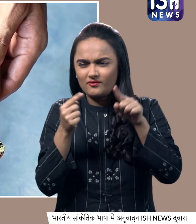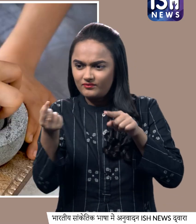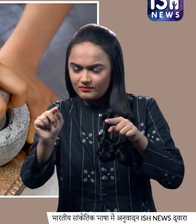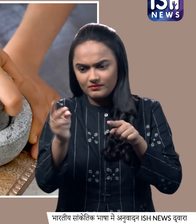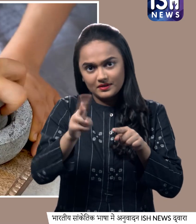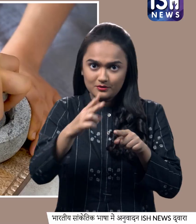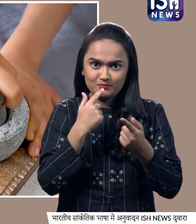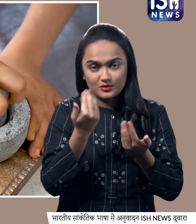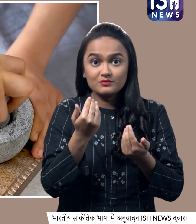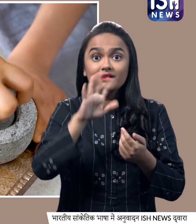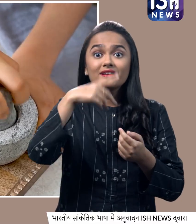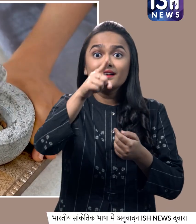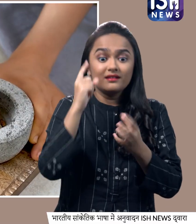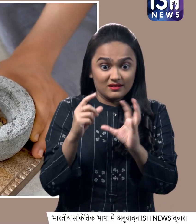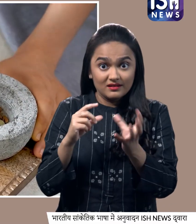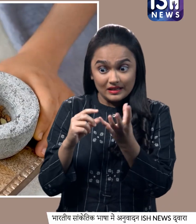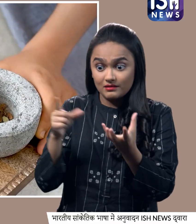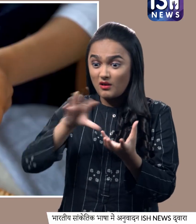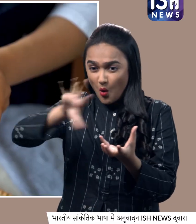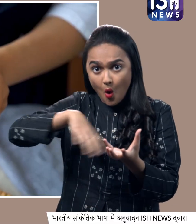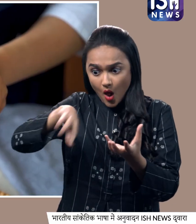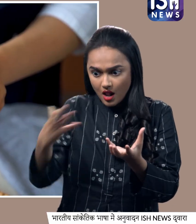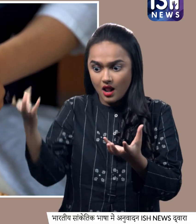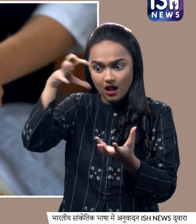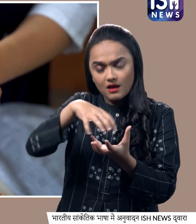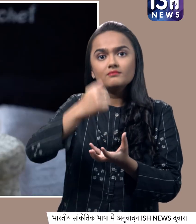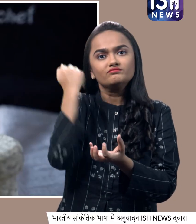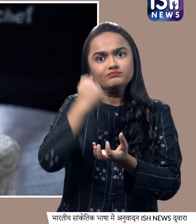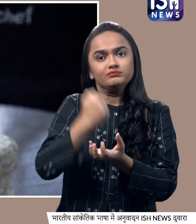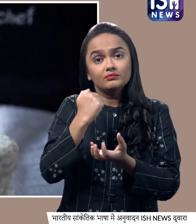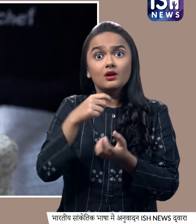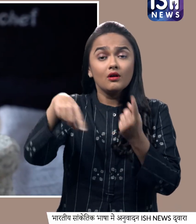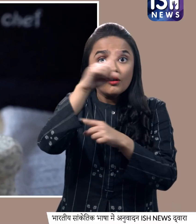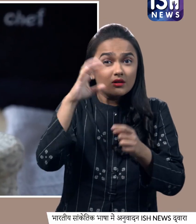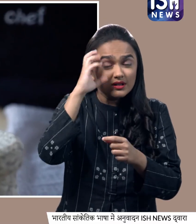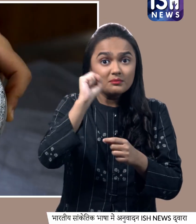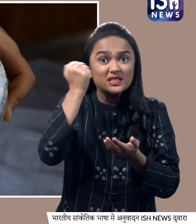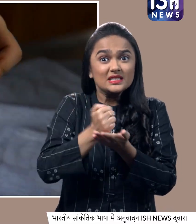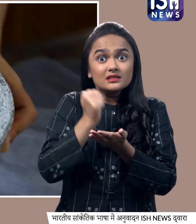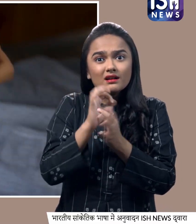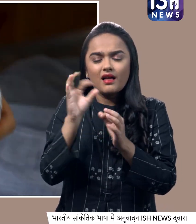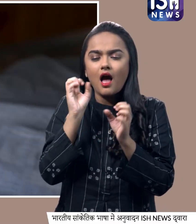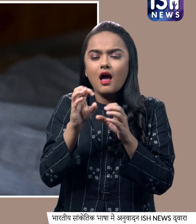First we'll grind all the spices using a mortar and pestle like this Make sure you grind all the spices properly